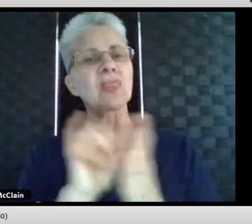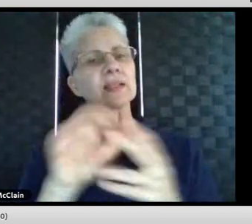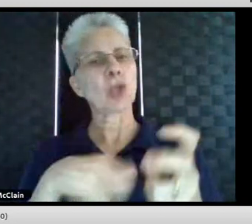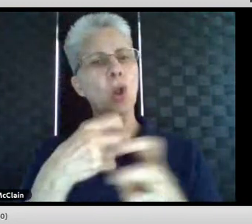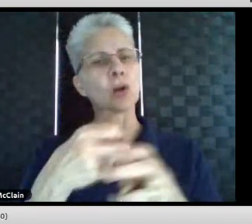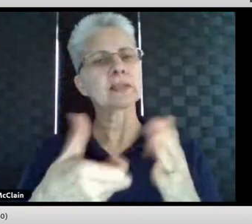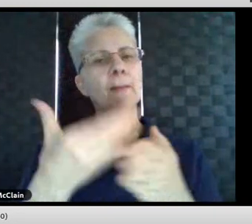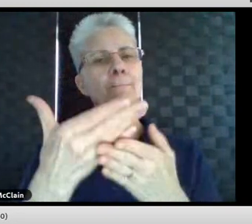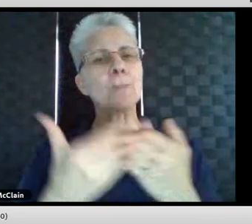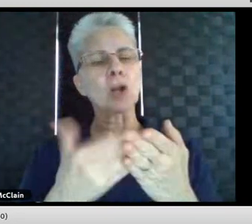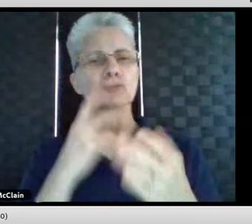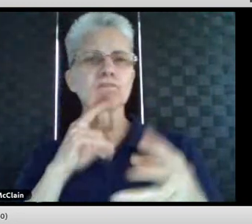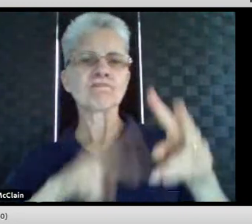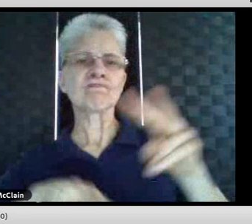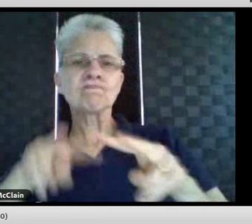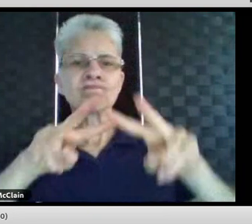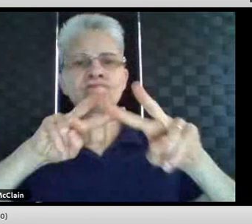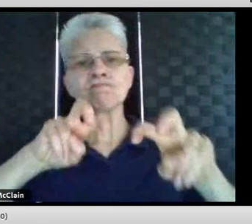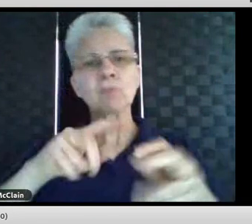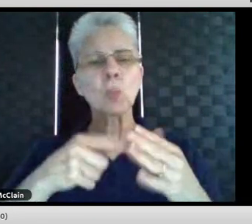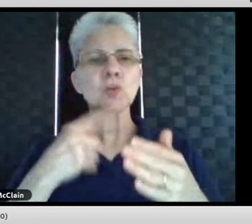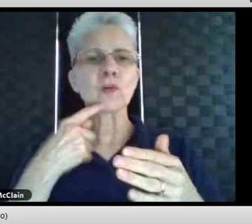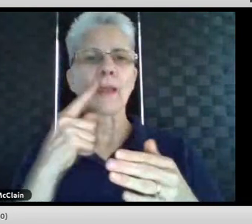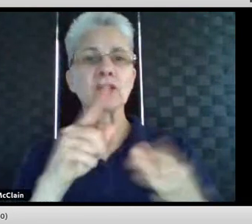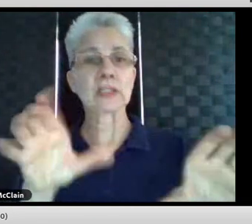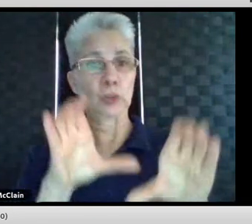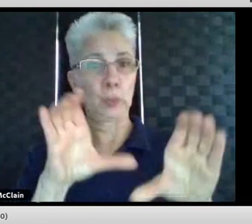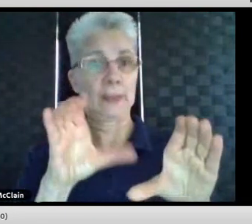is to take a look at what you actually do.